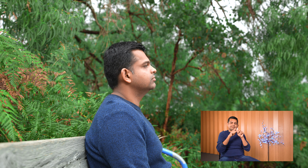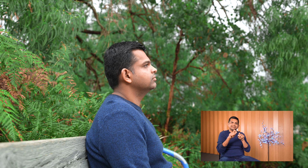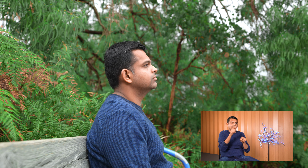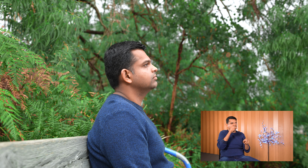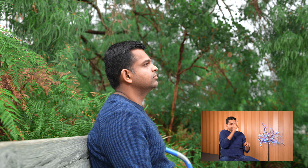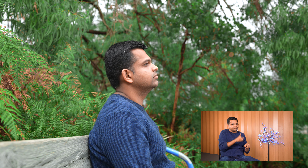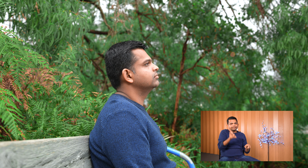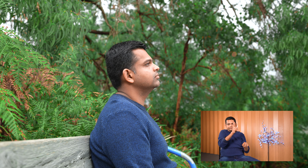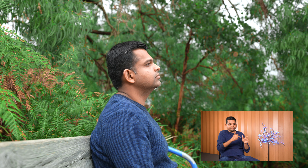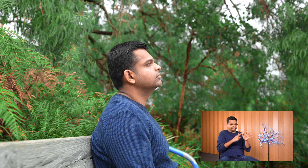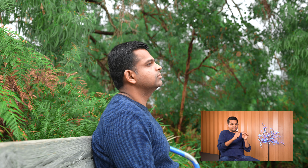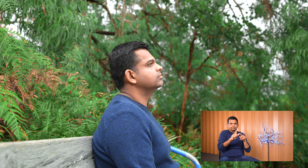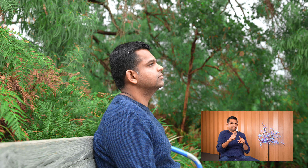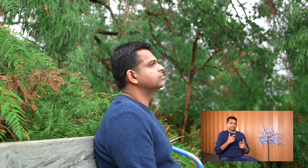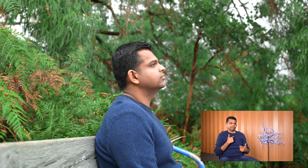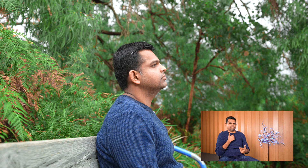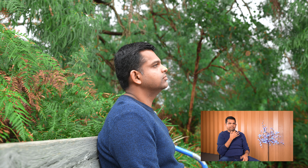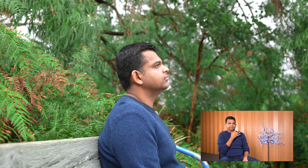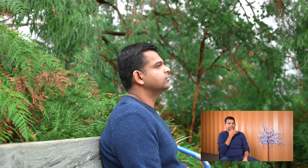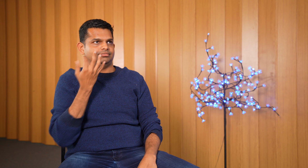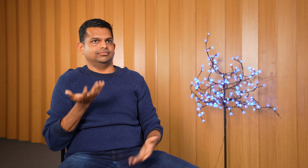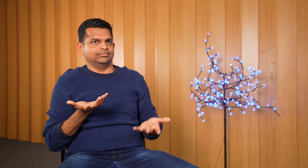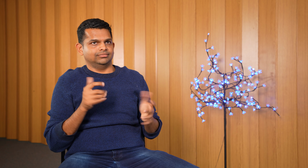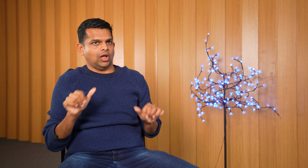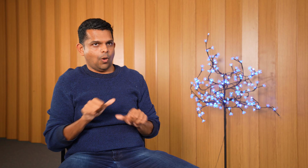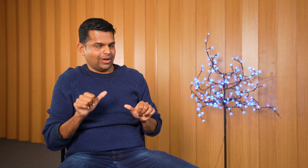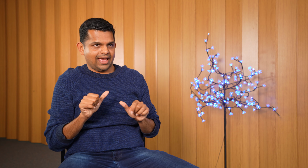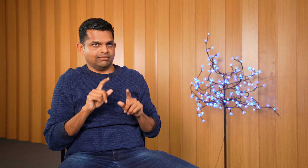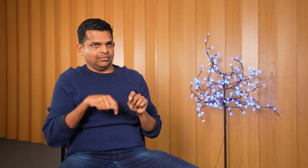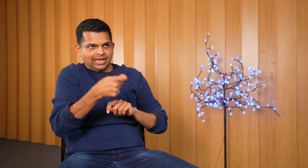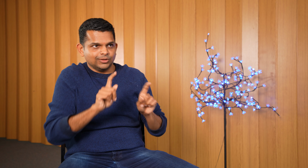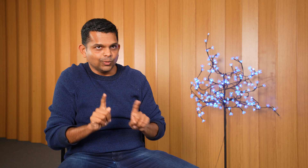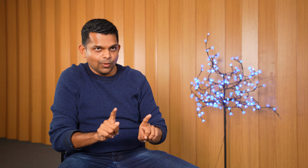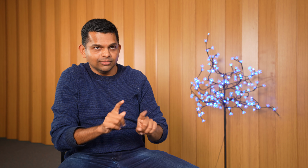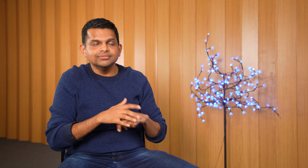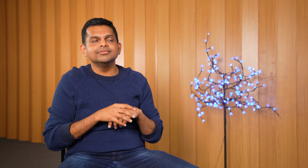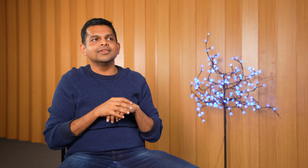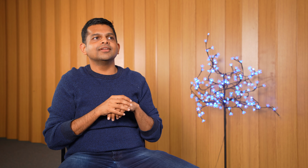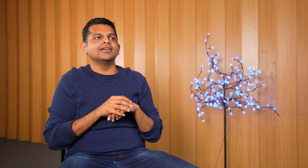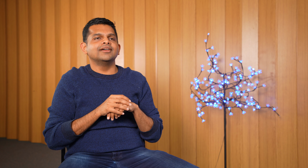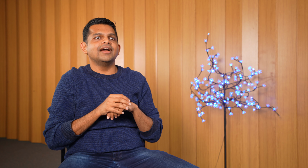"Hey, hey, hey, I know the alphabet," and then A, B, C and that becomes a bit boring after a while.